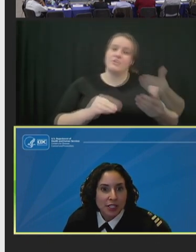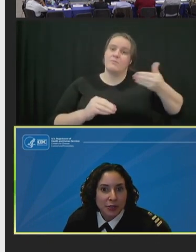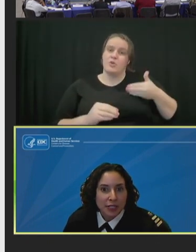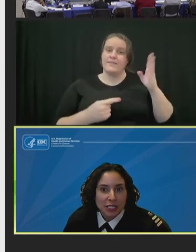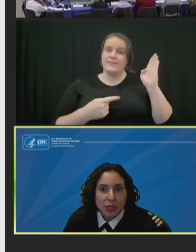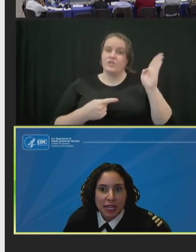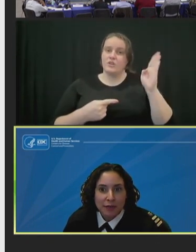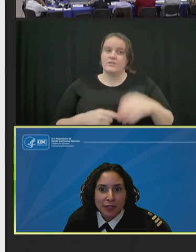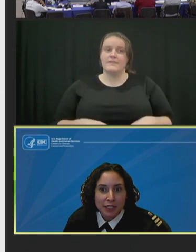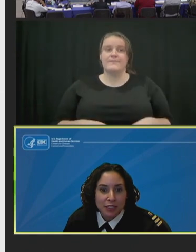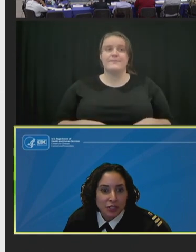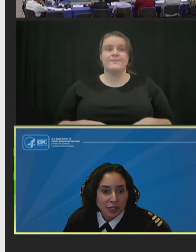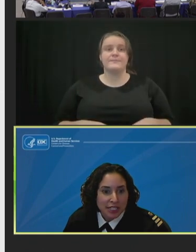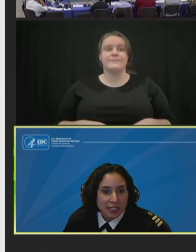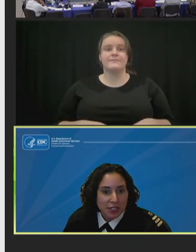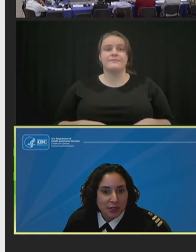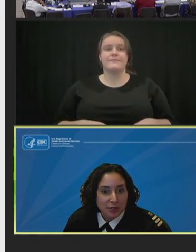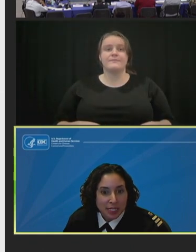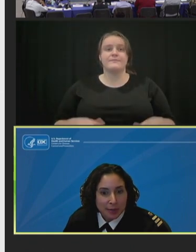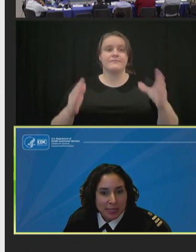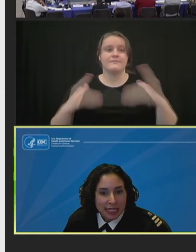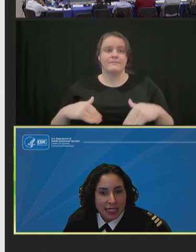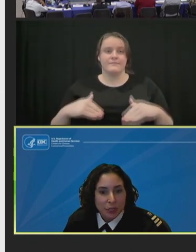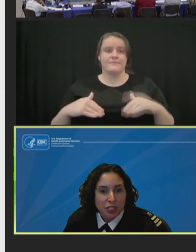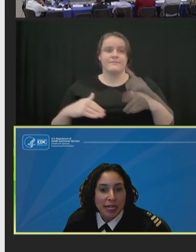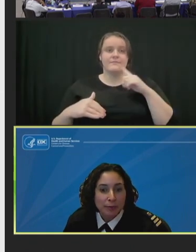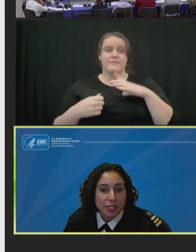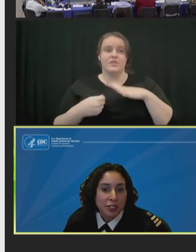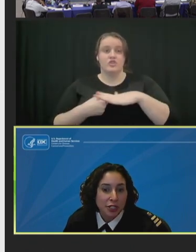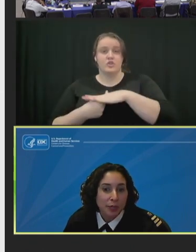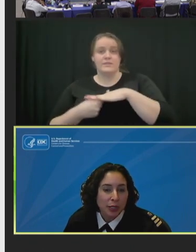So, next, we have the jurisdictional sub-study which aimed to determine,